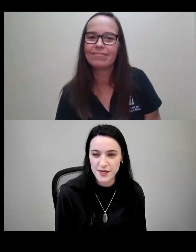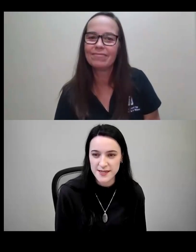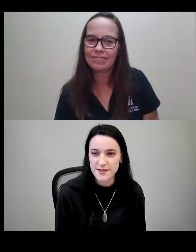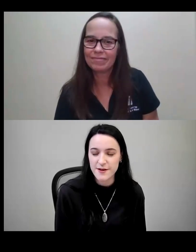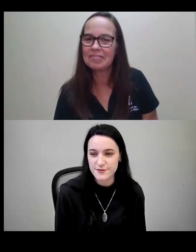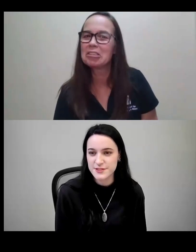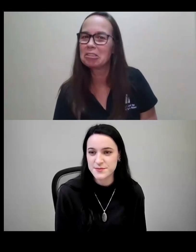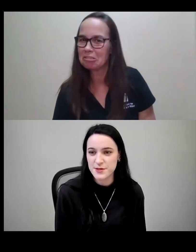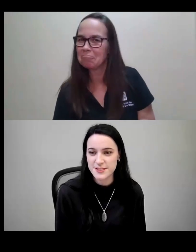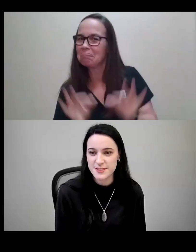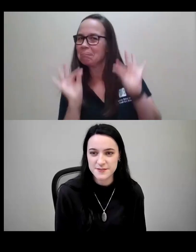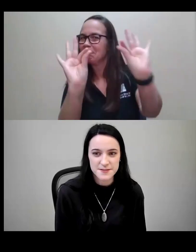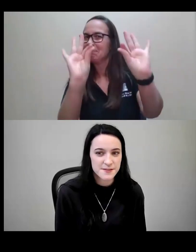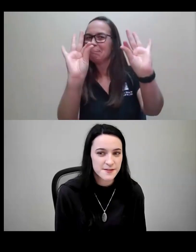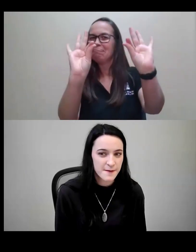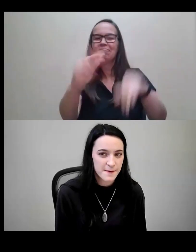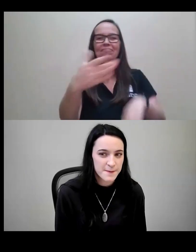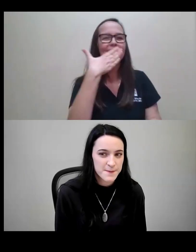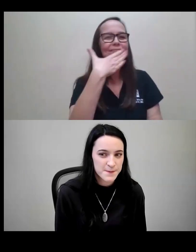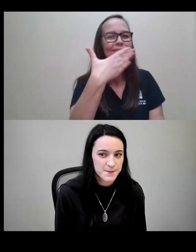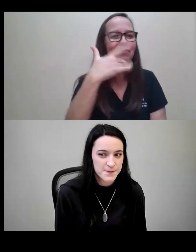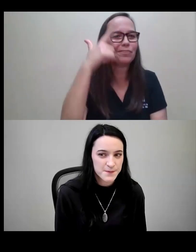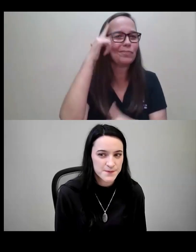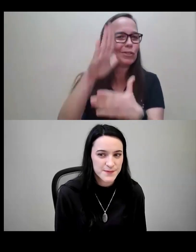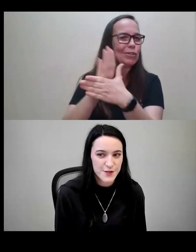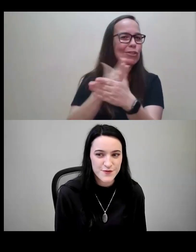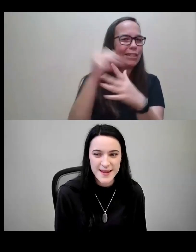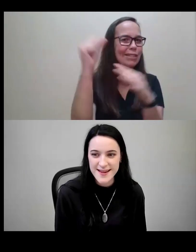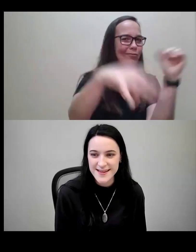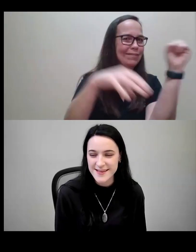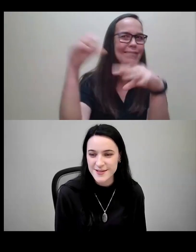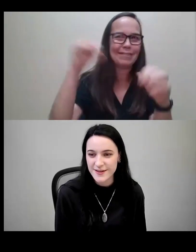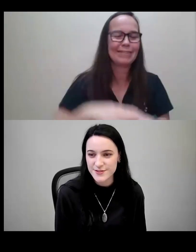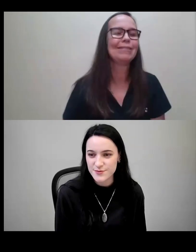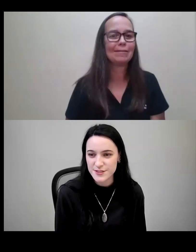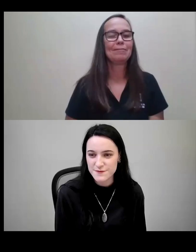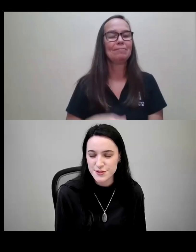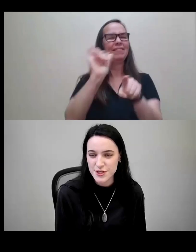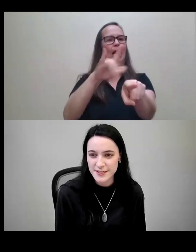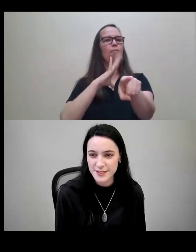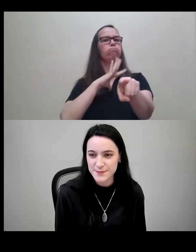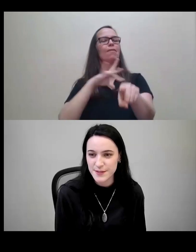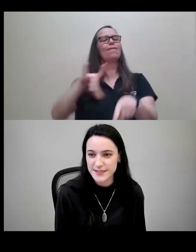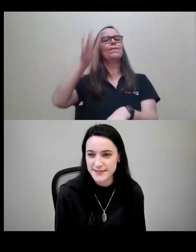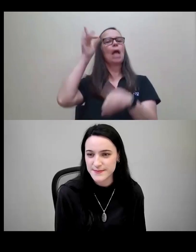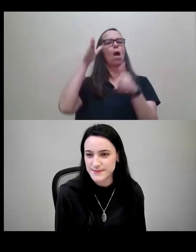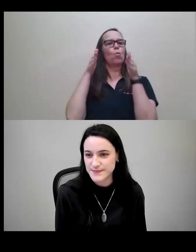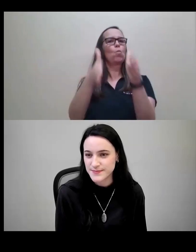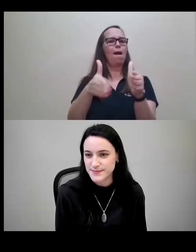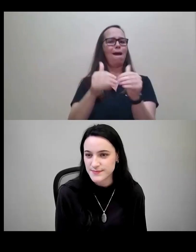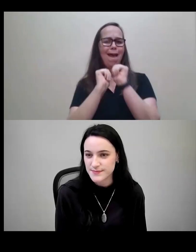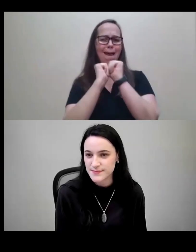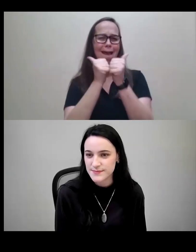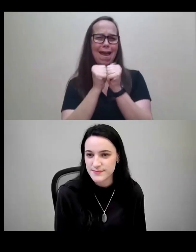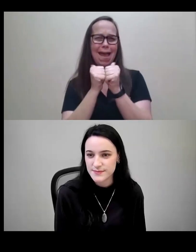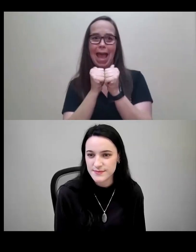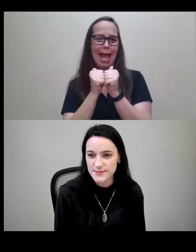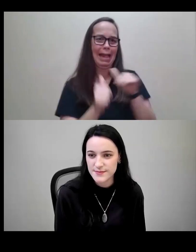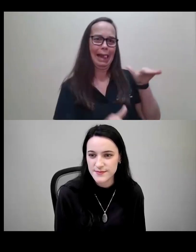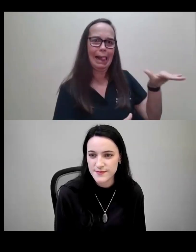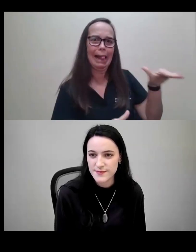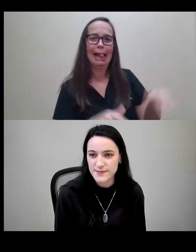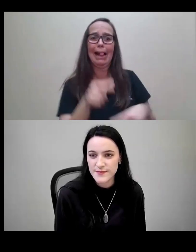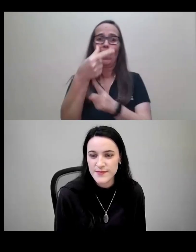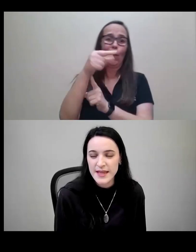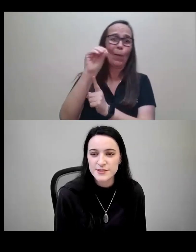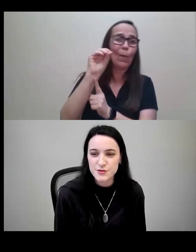I'm looking at the other responses. Great. Thank you guys so much for sharing your input.